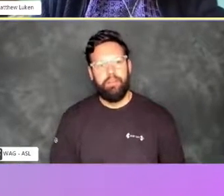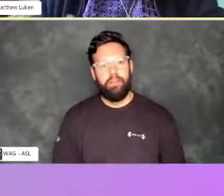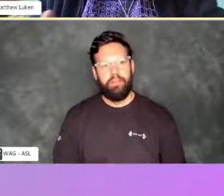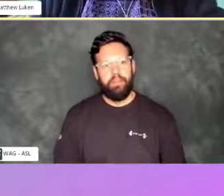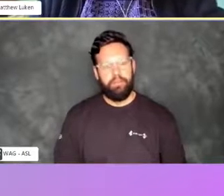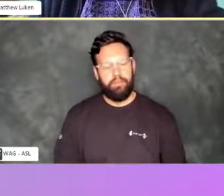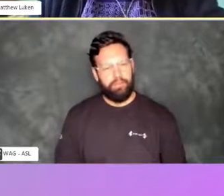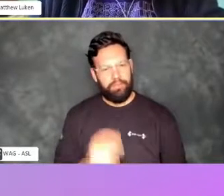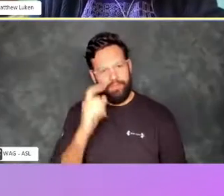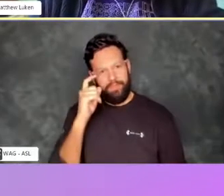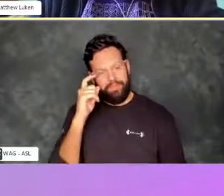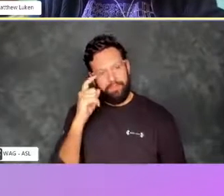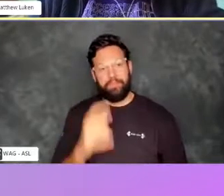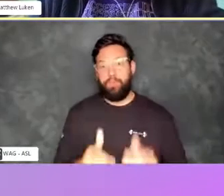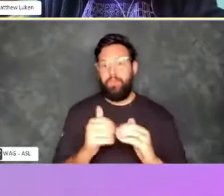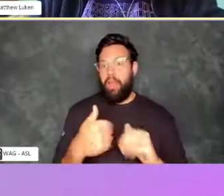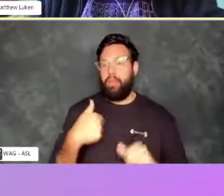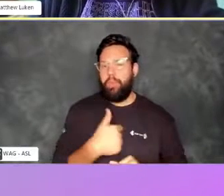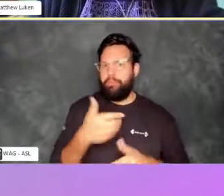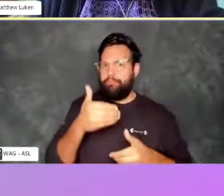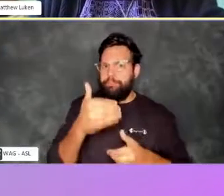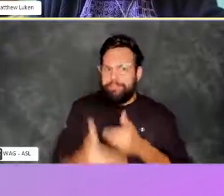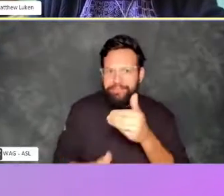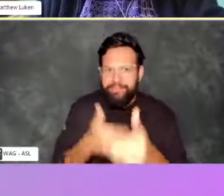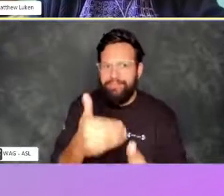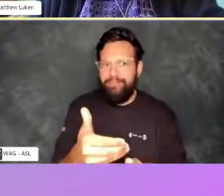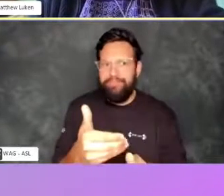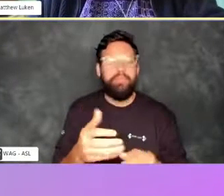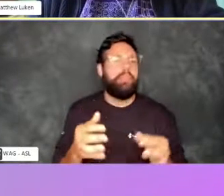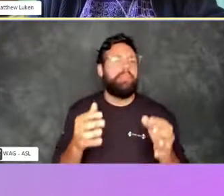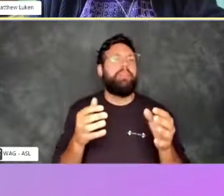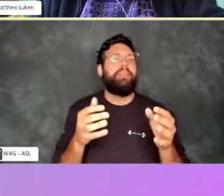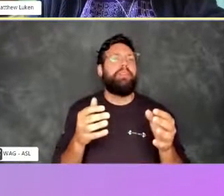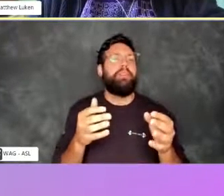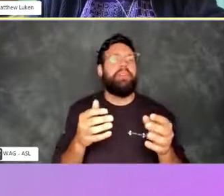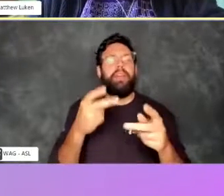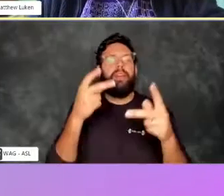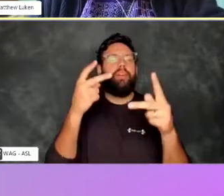those. So, we start to gain traction